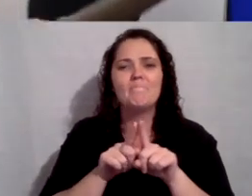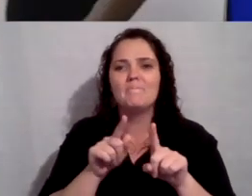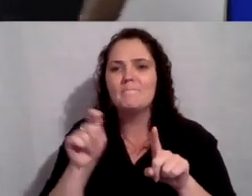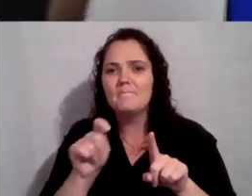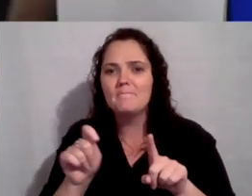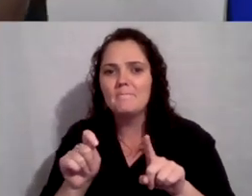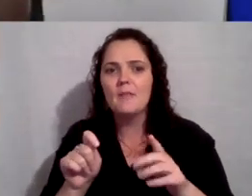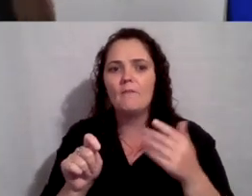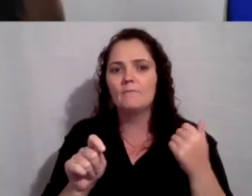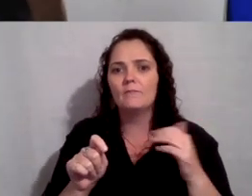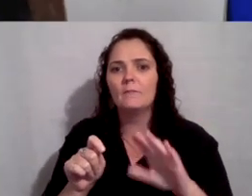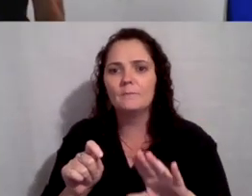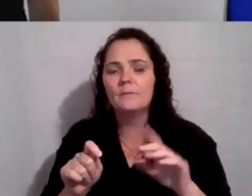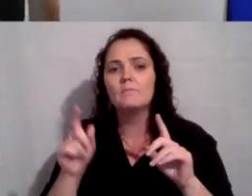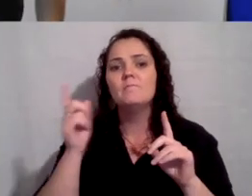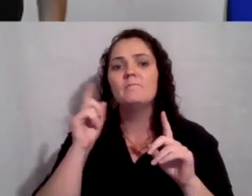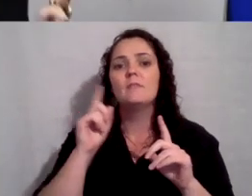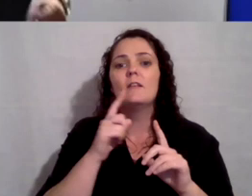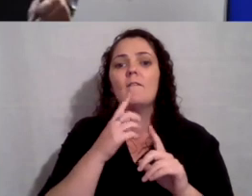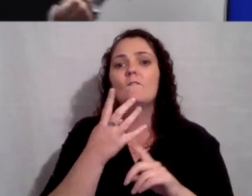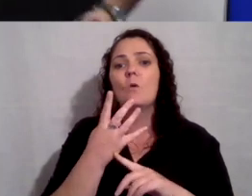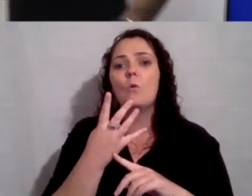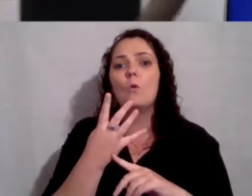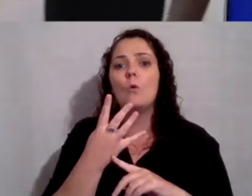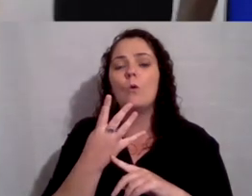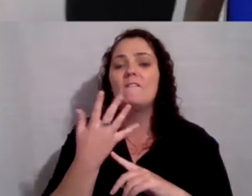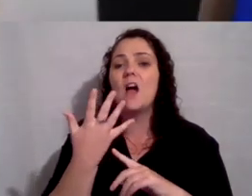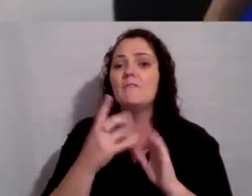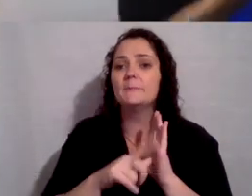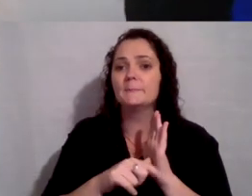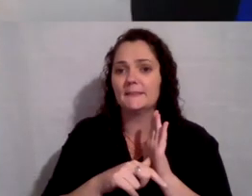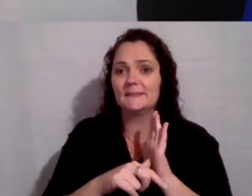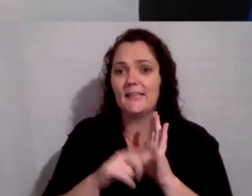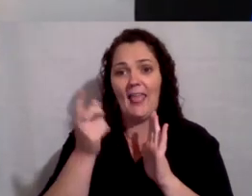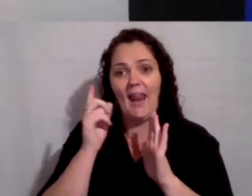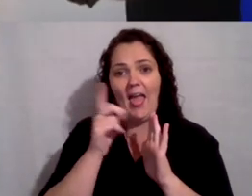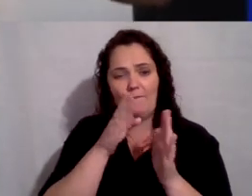Let's take about – how are you guys holding up, alright? Let's take about four or five more minutes now on this drawing